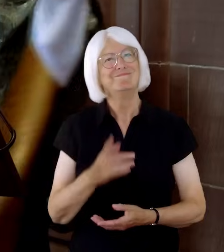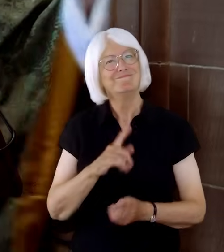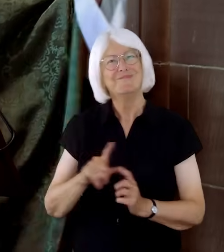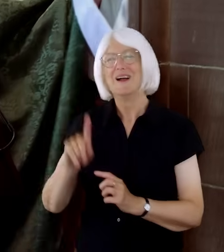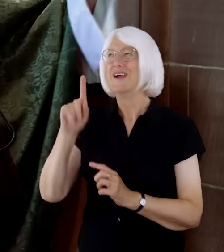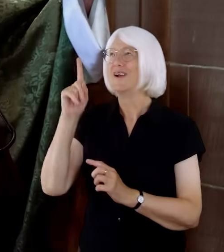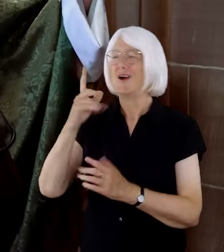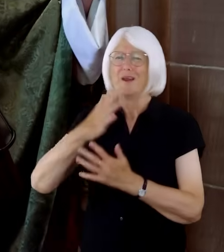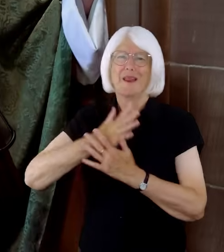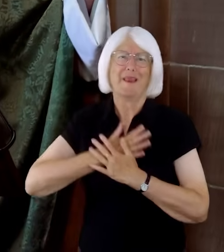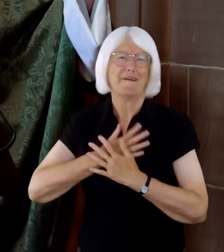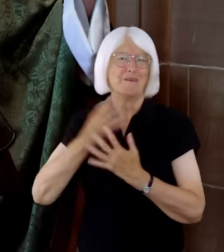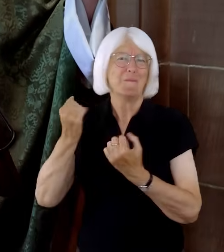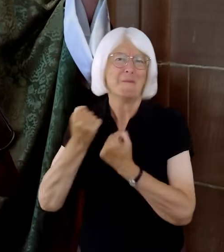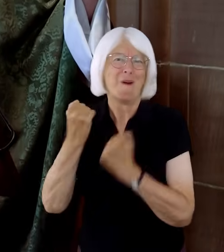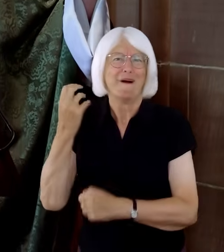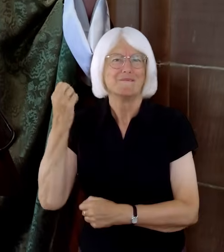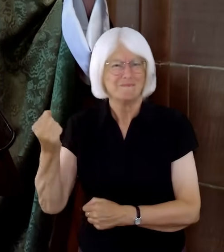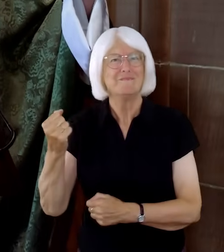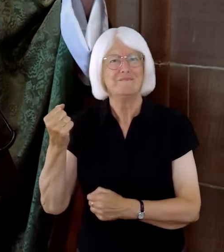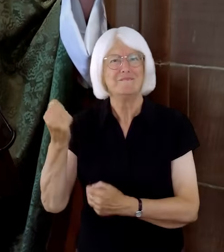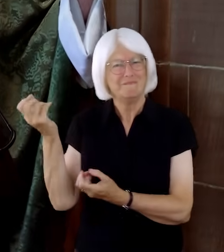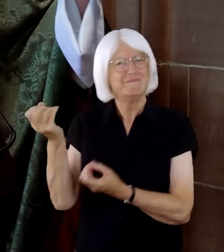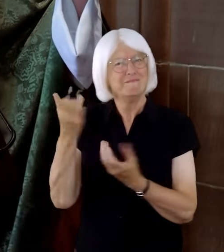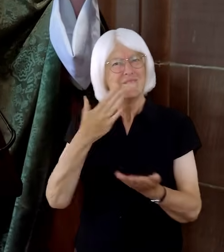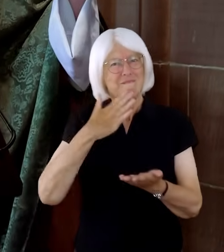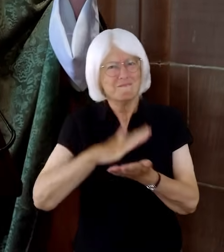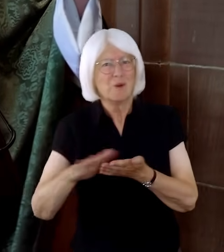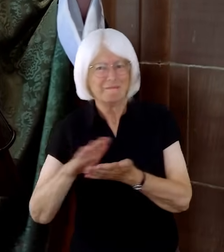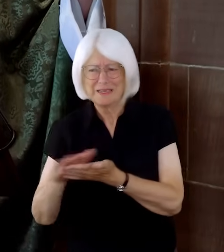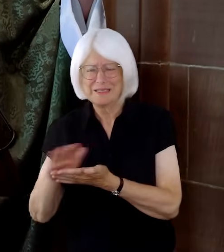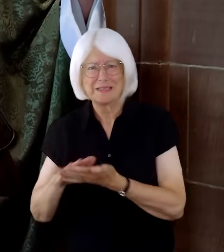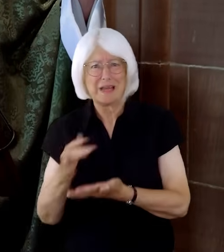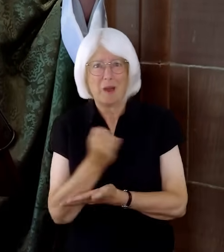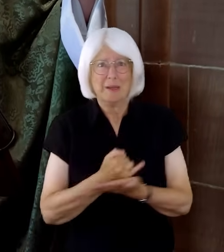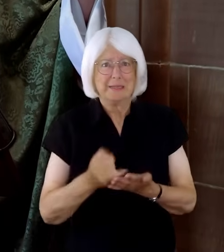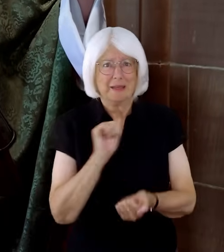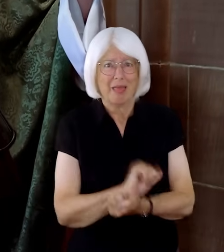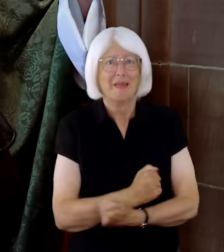May the God of all love and power forgive us and free us from our sins.